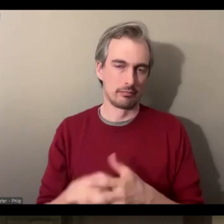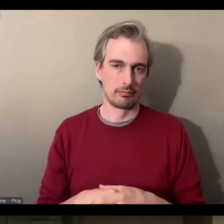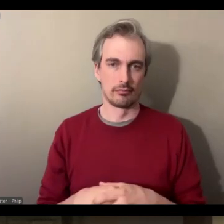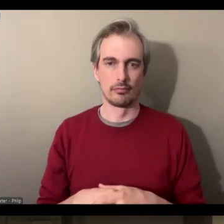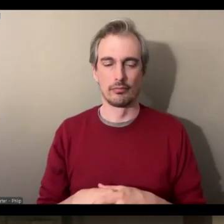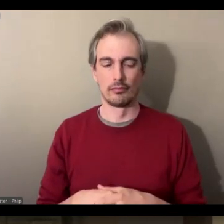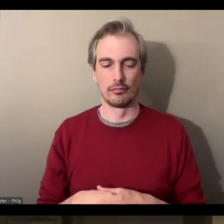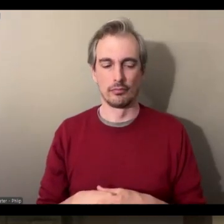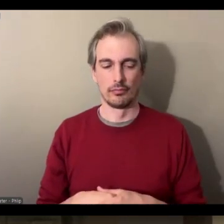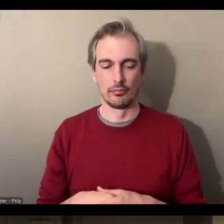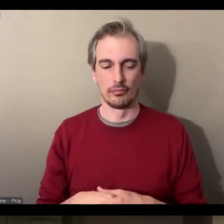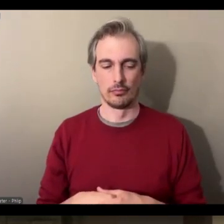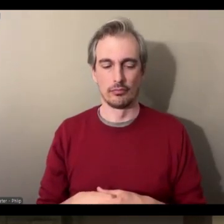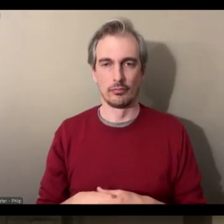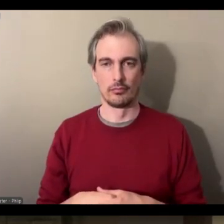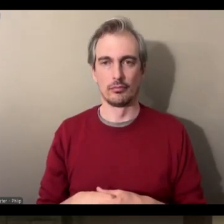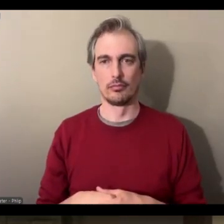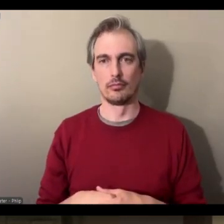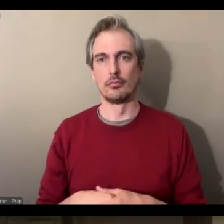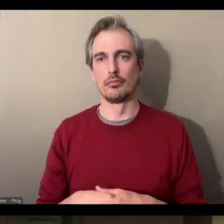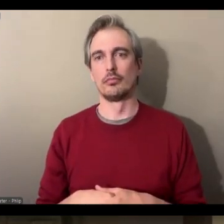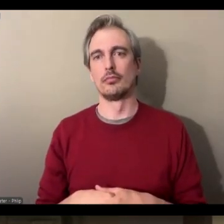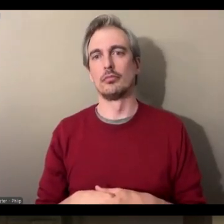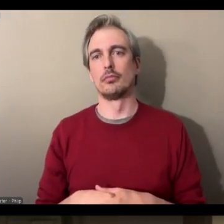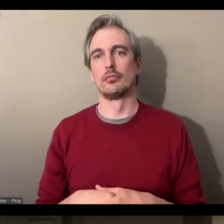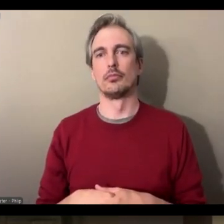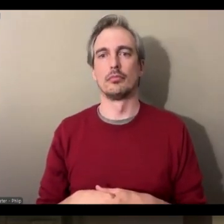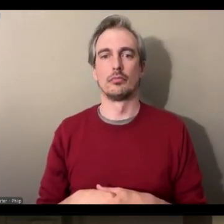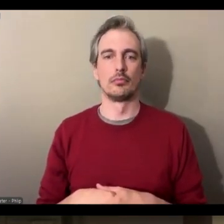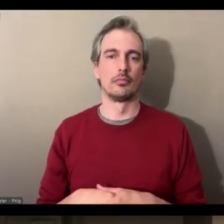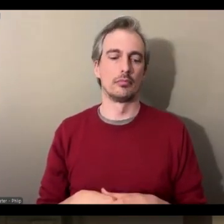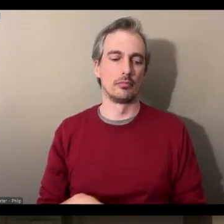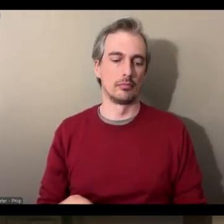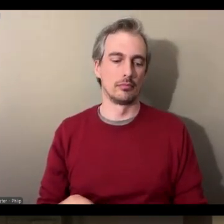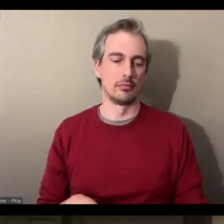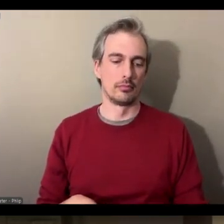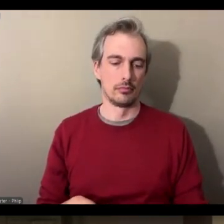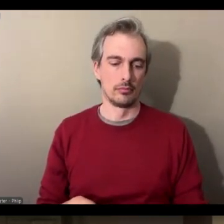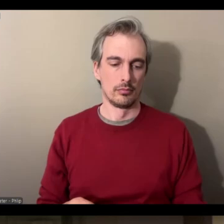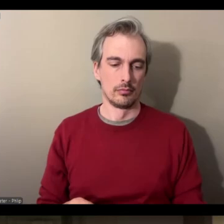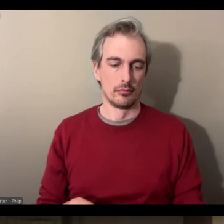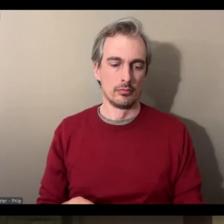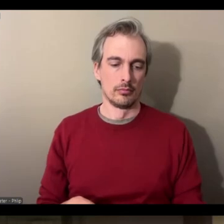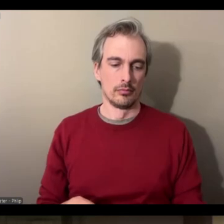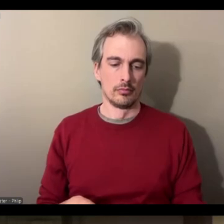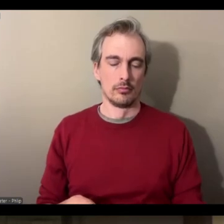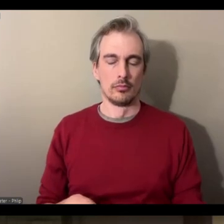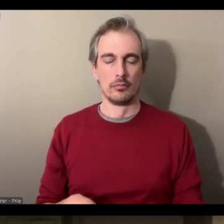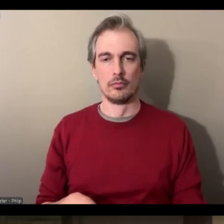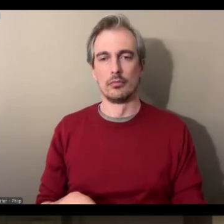I'm happy to say, around Europe and North America now use... You saw some of this from